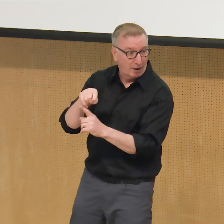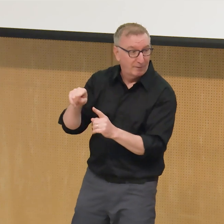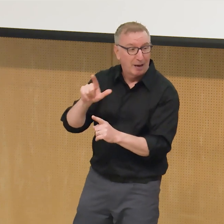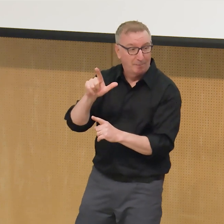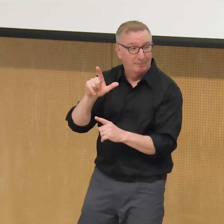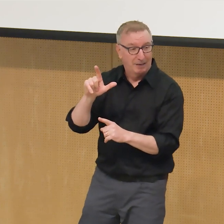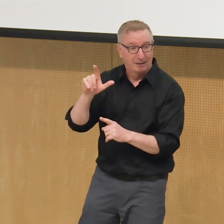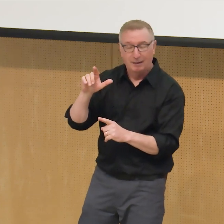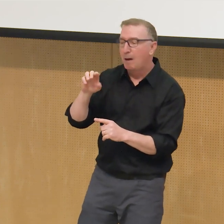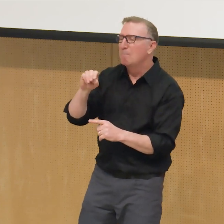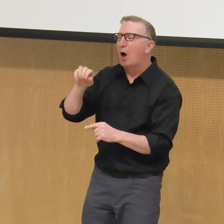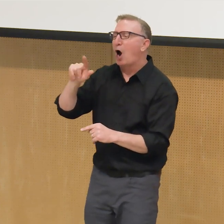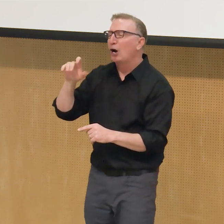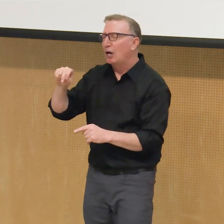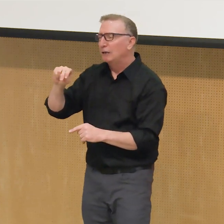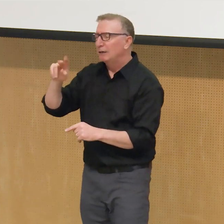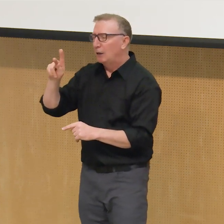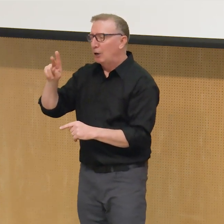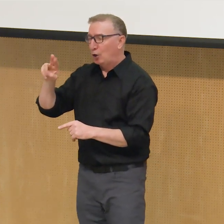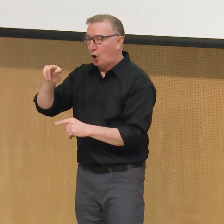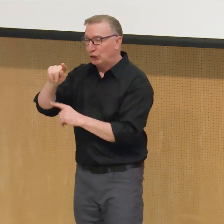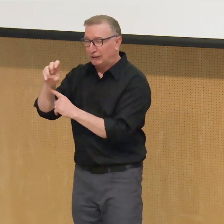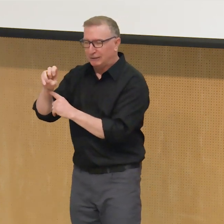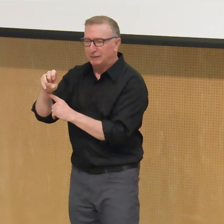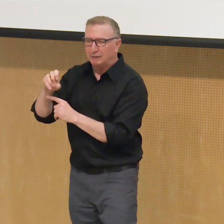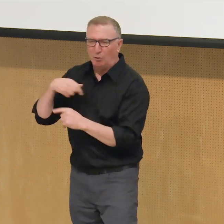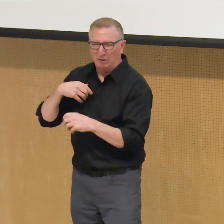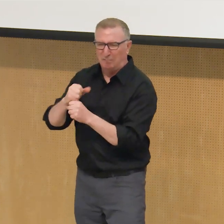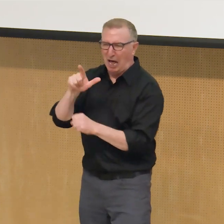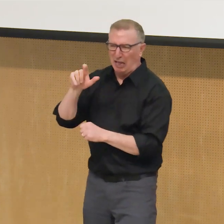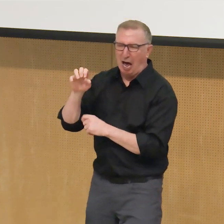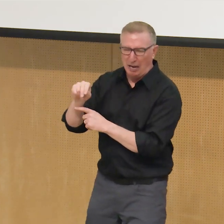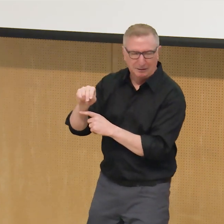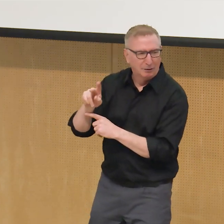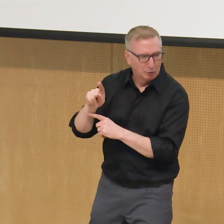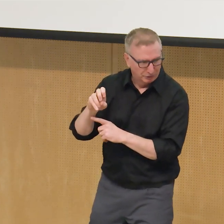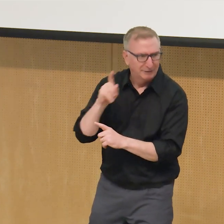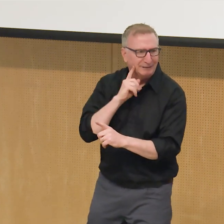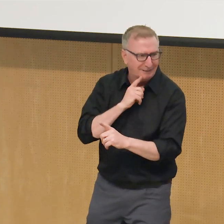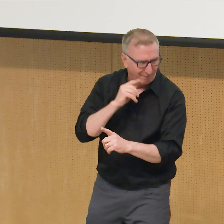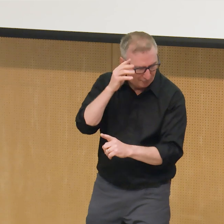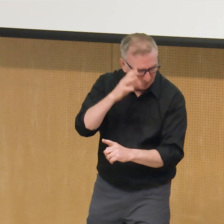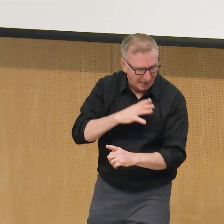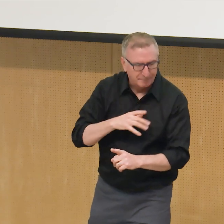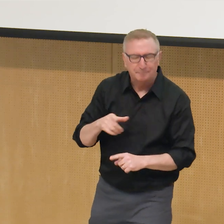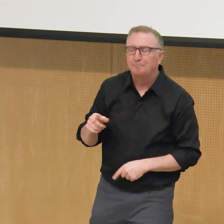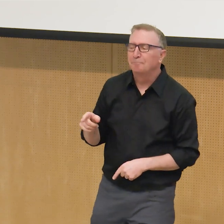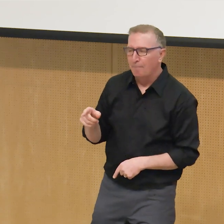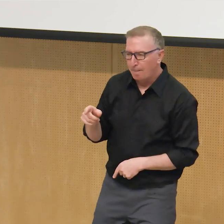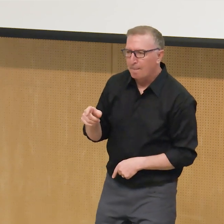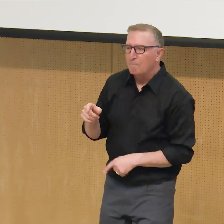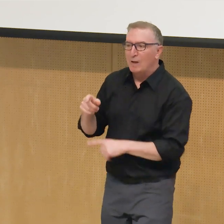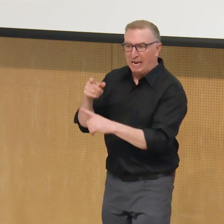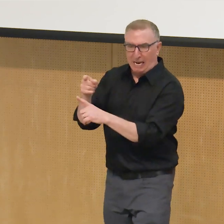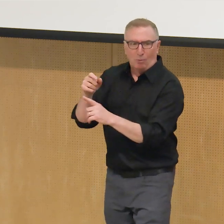I worked with Marlon Kuntze, which we call-- whom we called Lon.